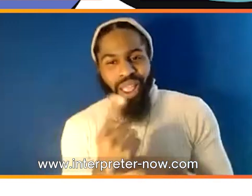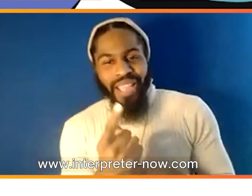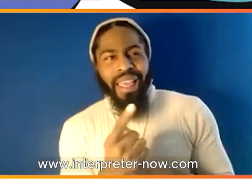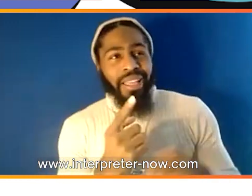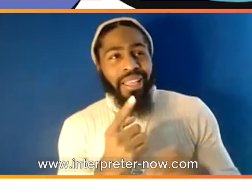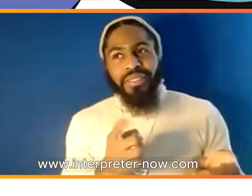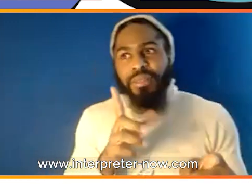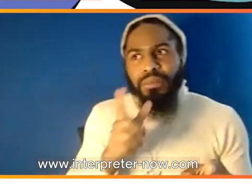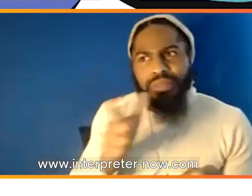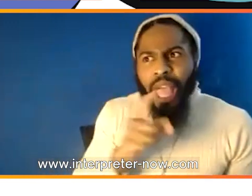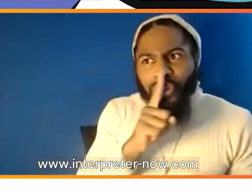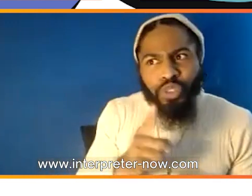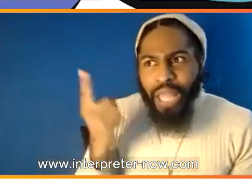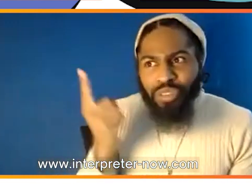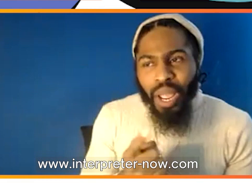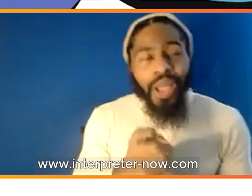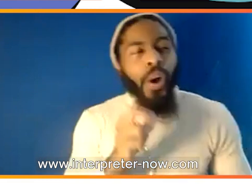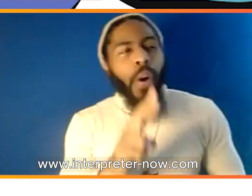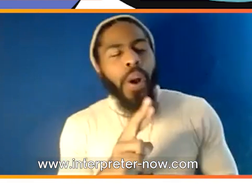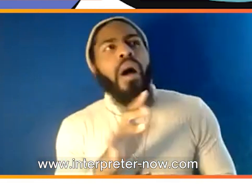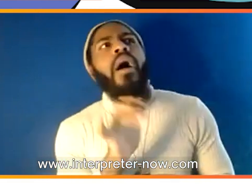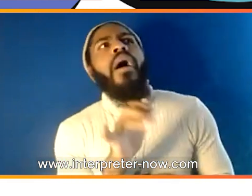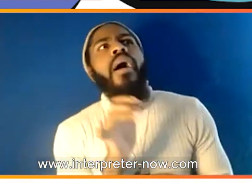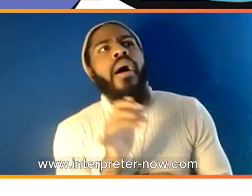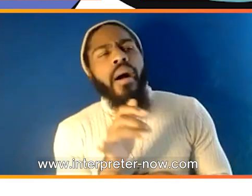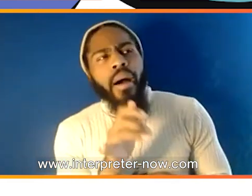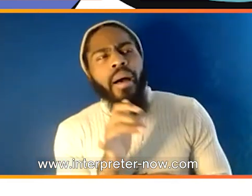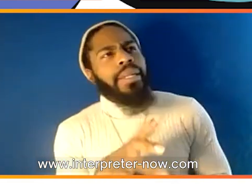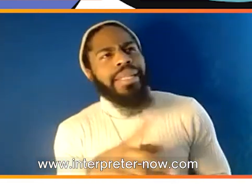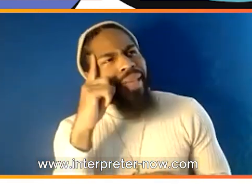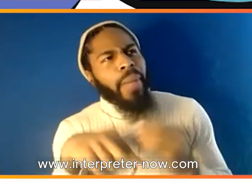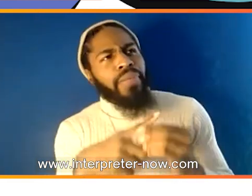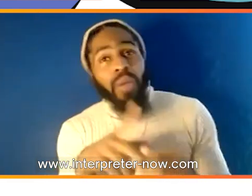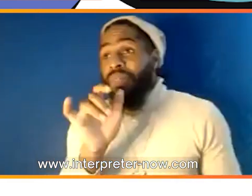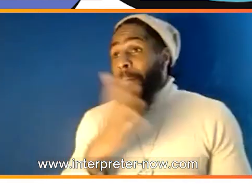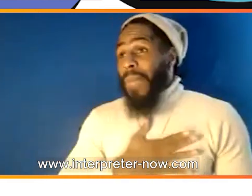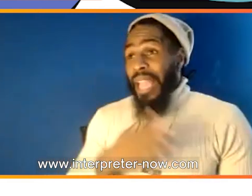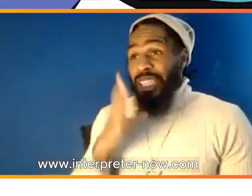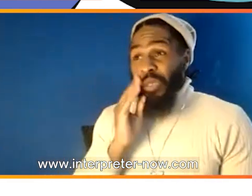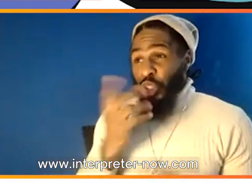about this? Here's an experience I've had, have you ever experienced that?" So it was